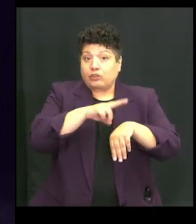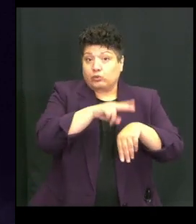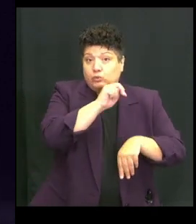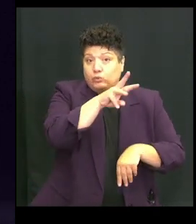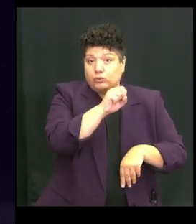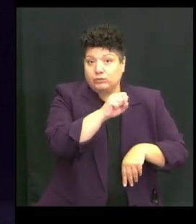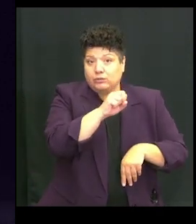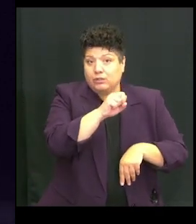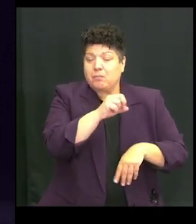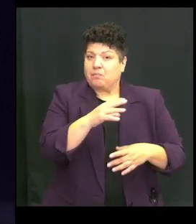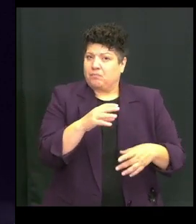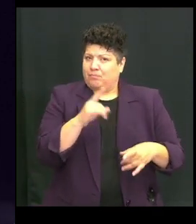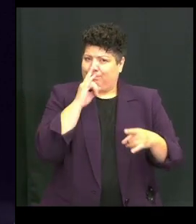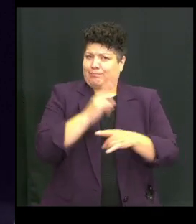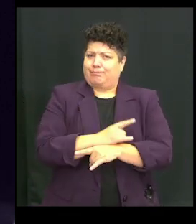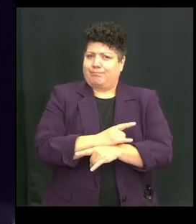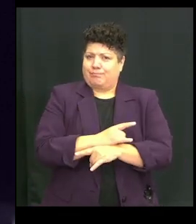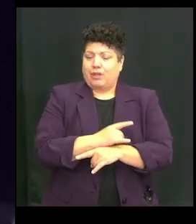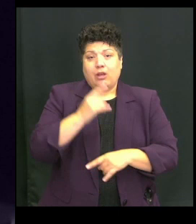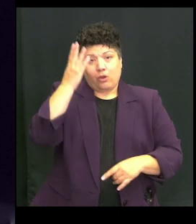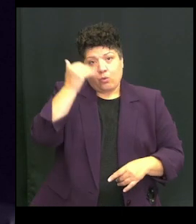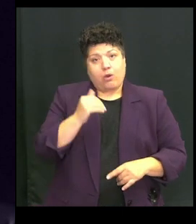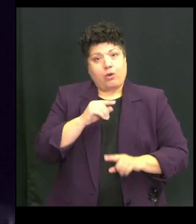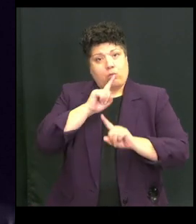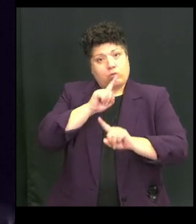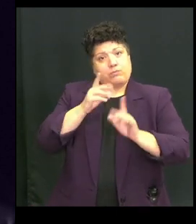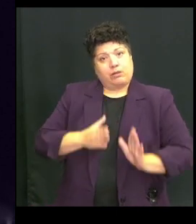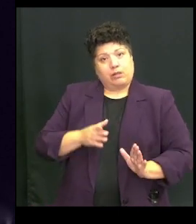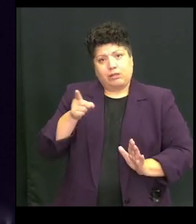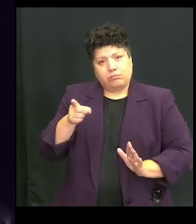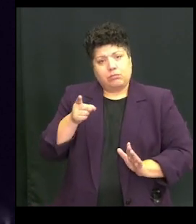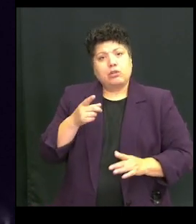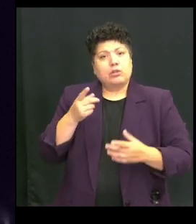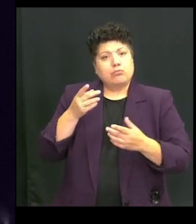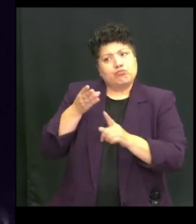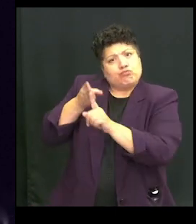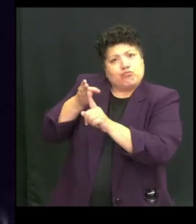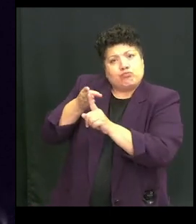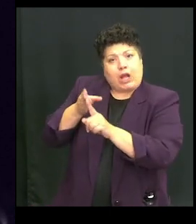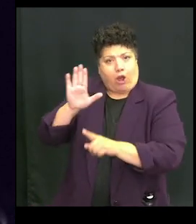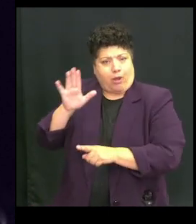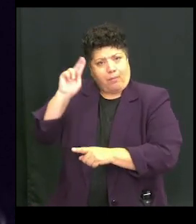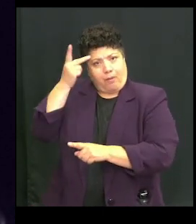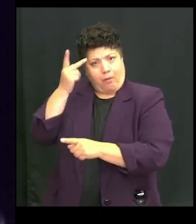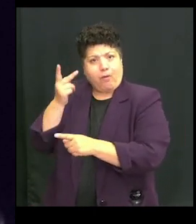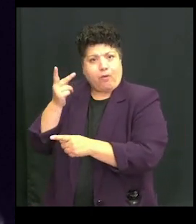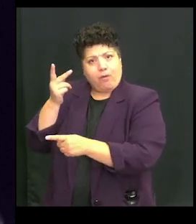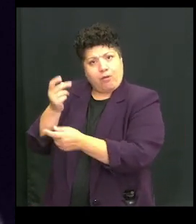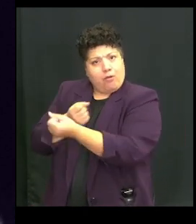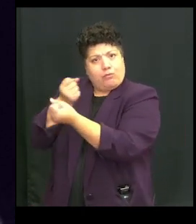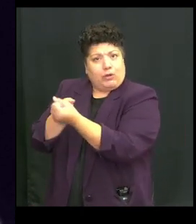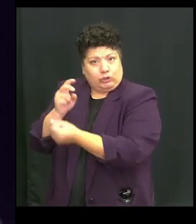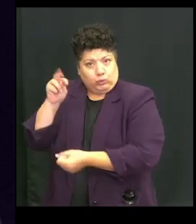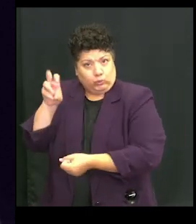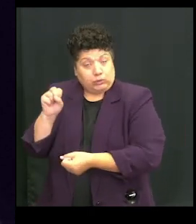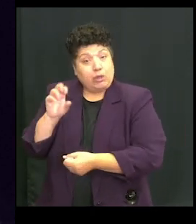Why don't our respondents show some love for partisan news? We see this going on in the US, why is that not the case here?